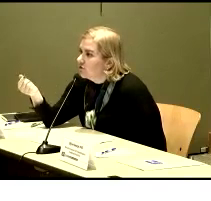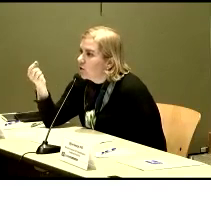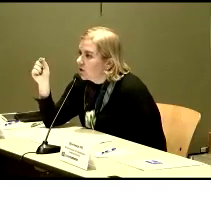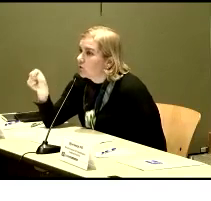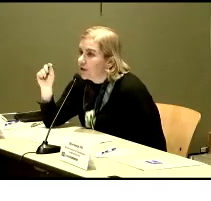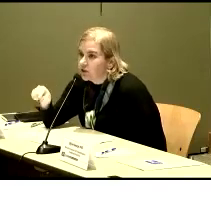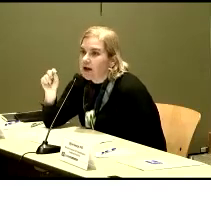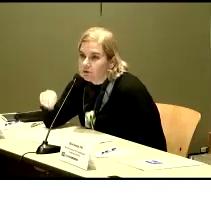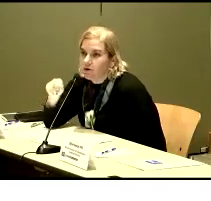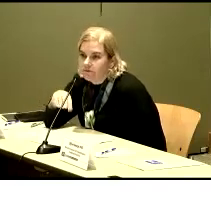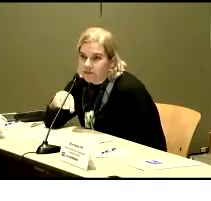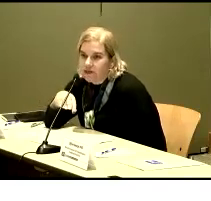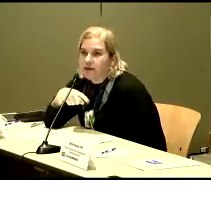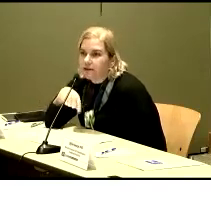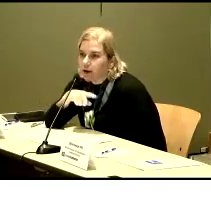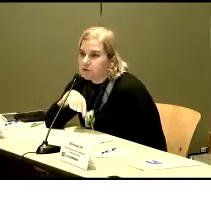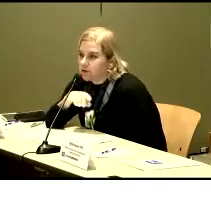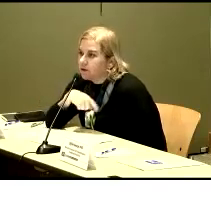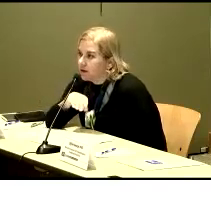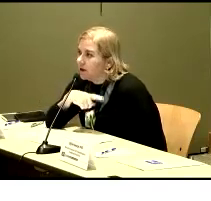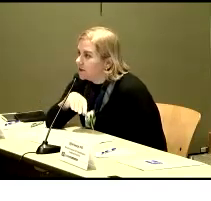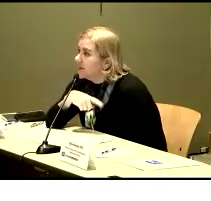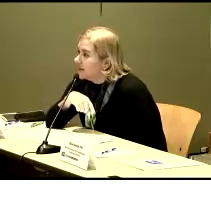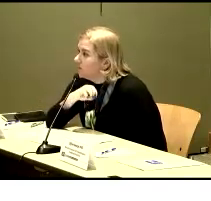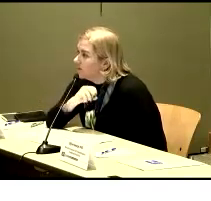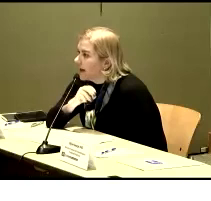for early childhood home visiting in parts of the state that had the biggest gaps.